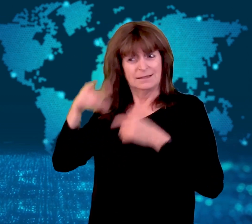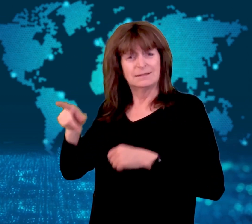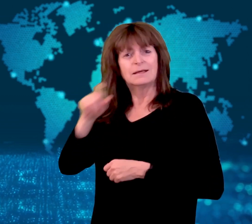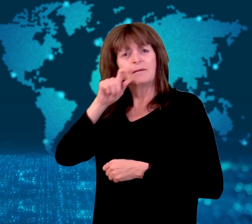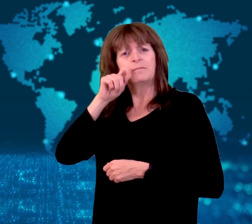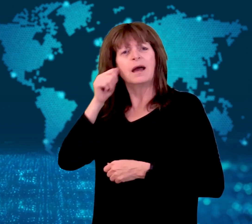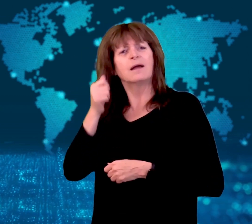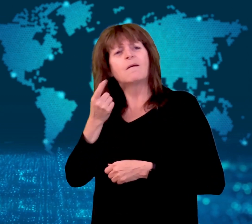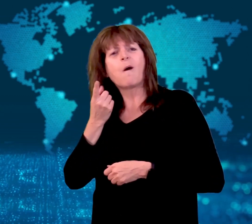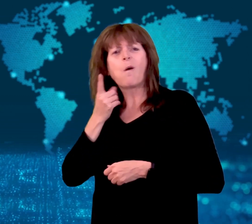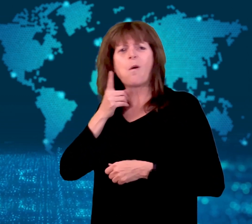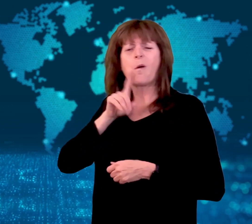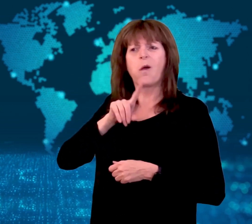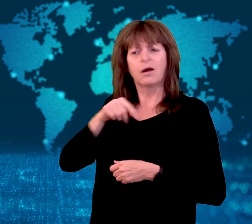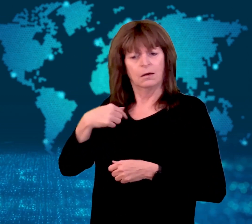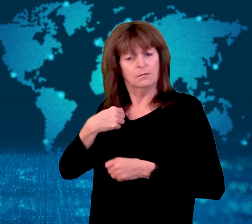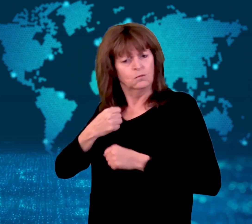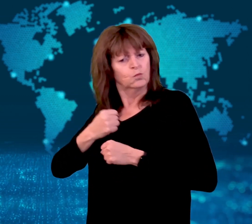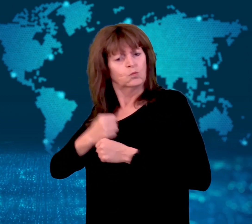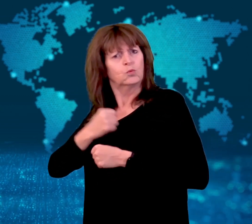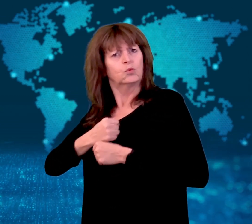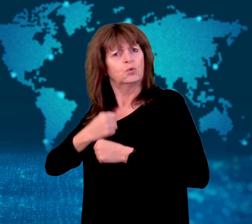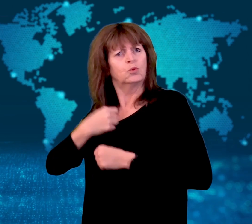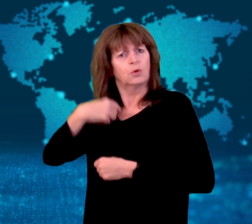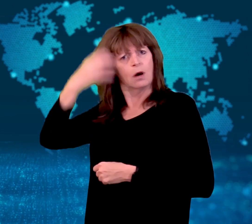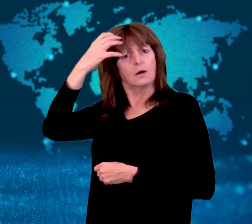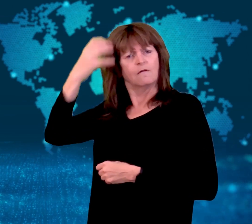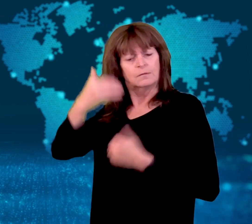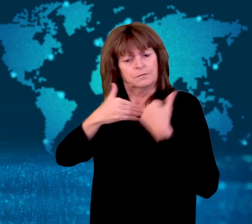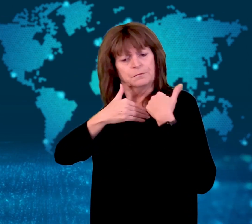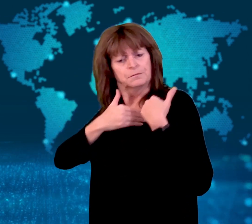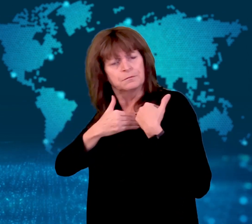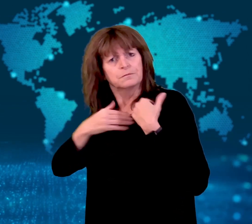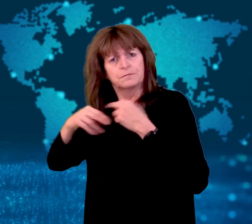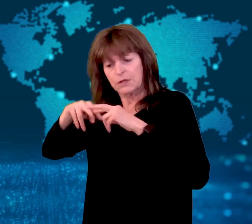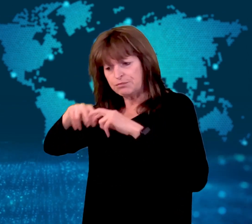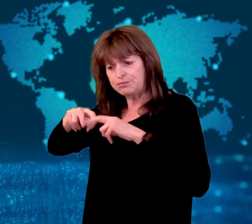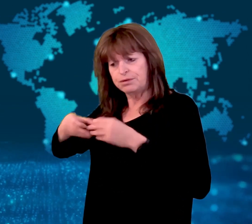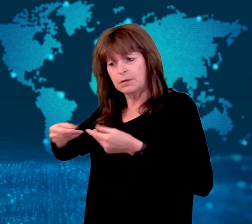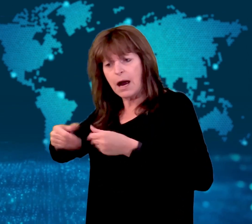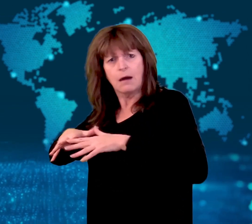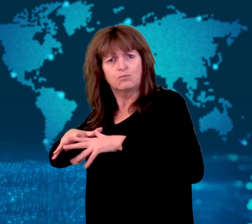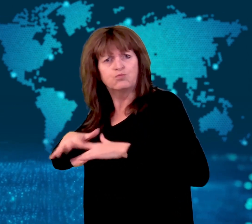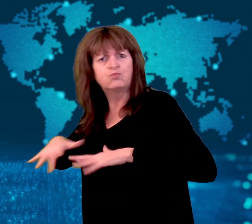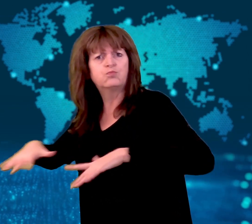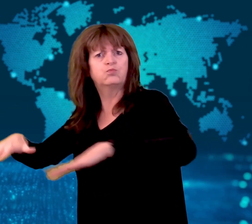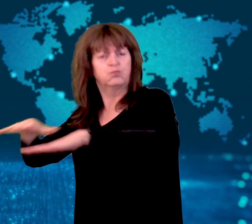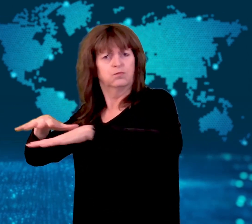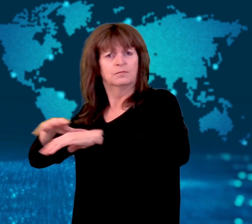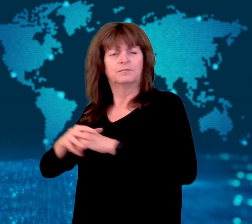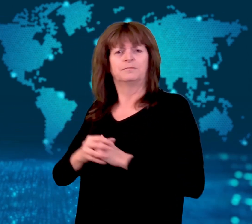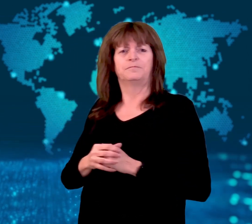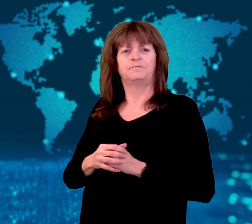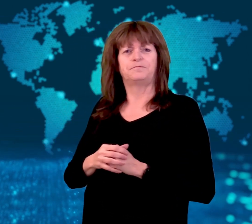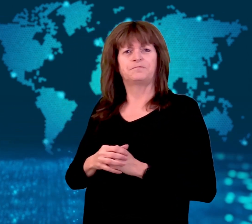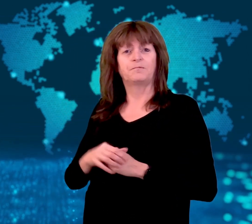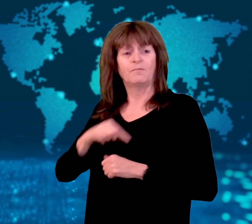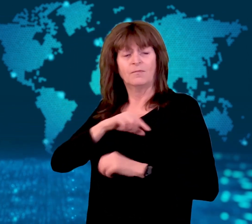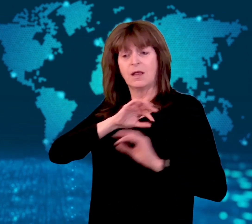For three days, the men pretended to be irrigation officials.